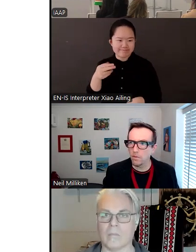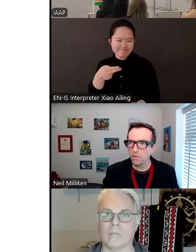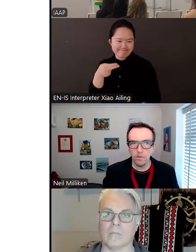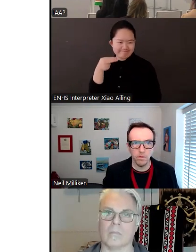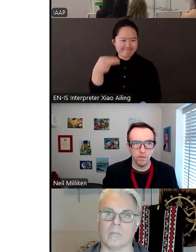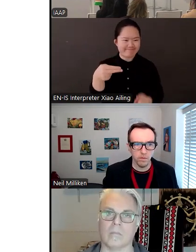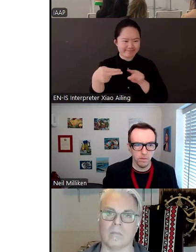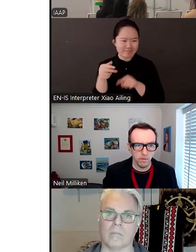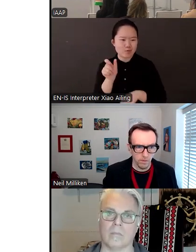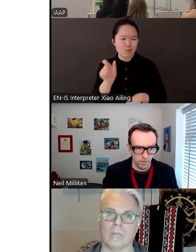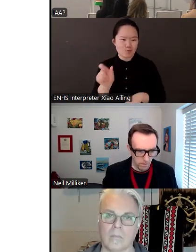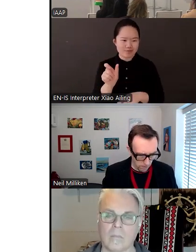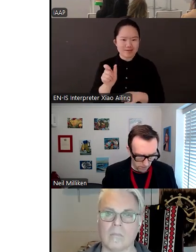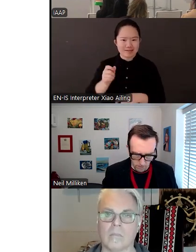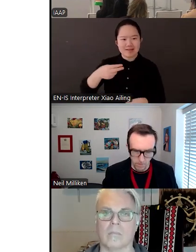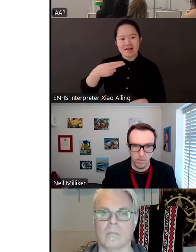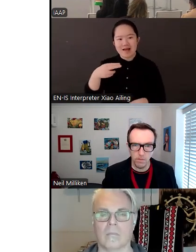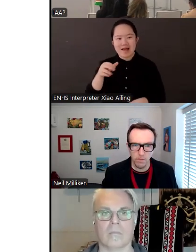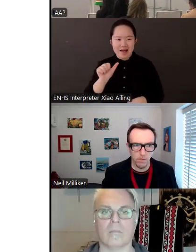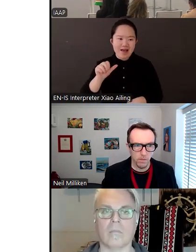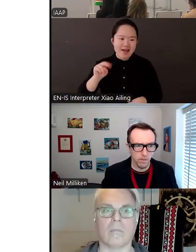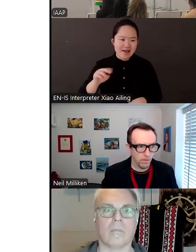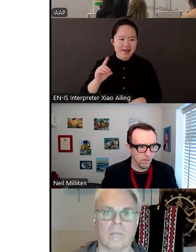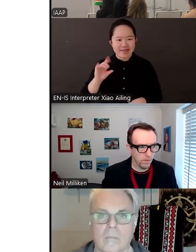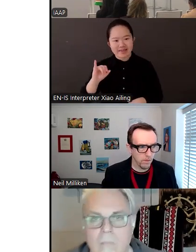So we have primarily this, even though we are welfare state books